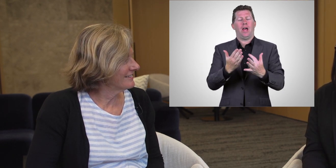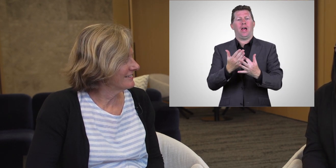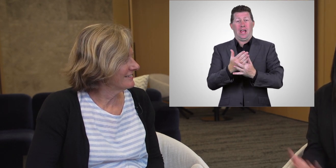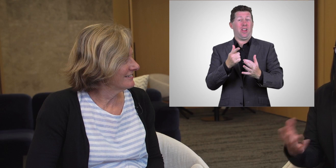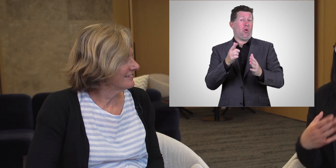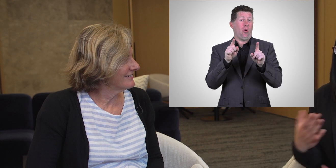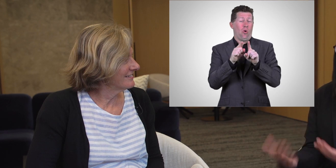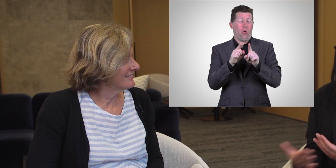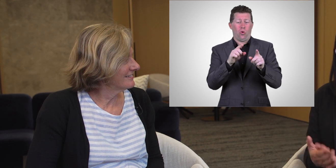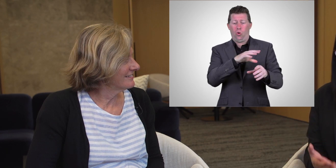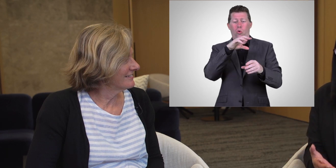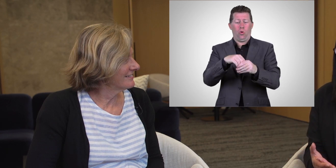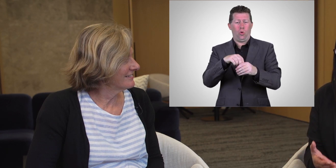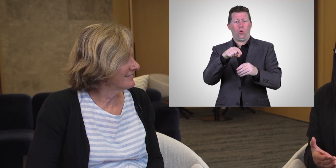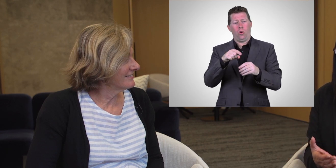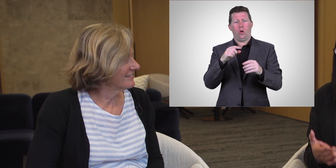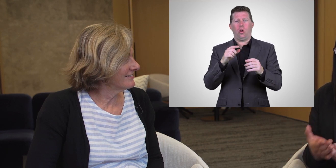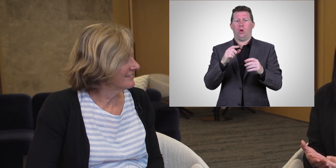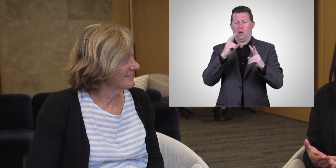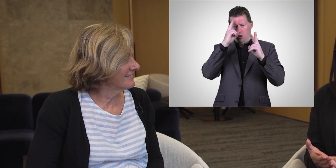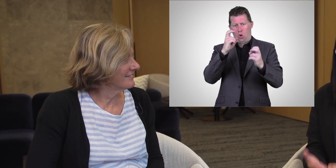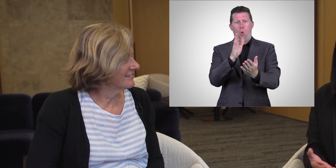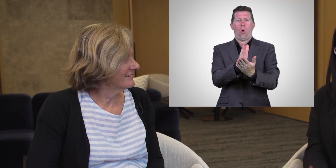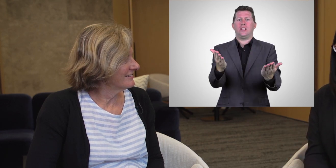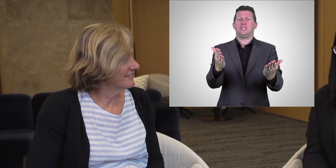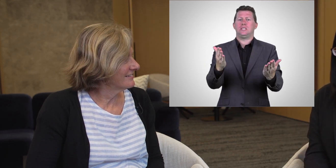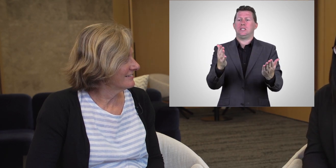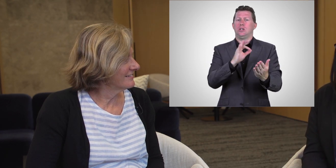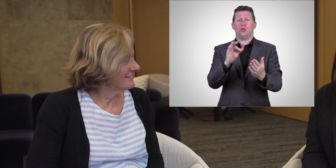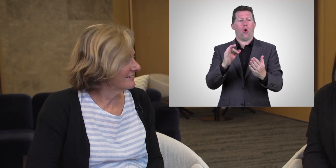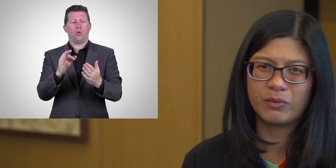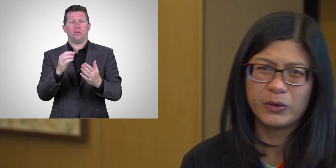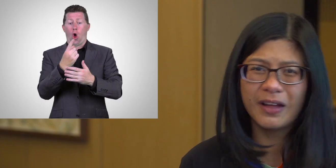this actually also plays into that idea around authenticity beyond university. We all have